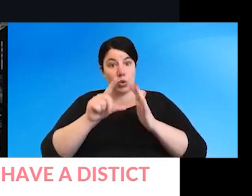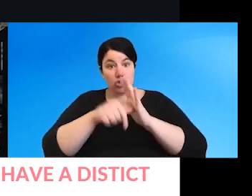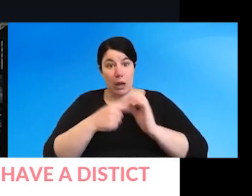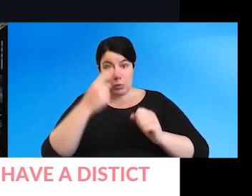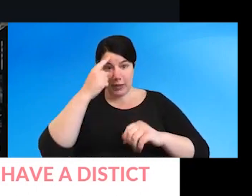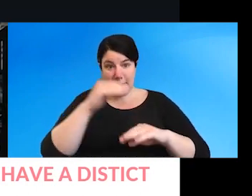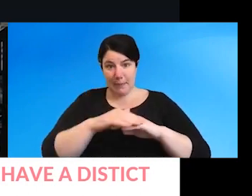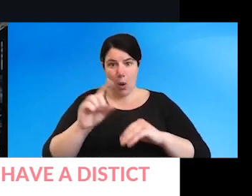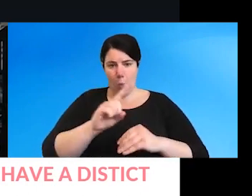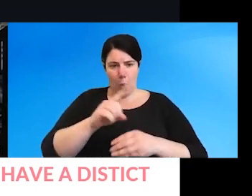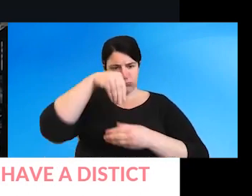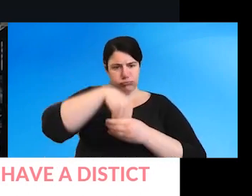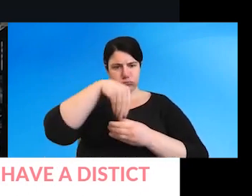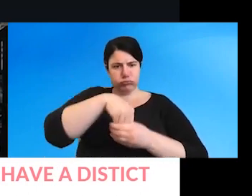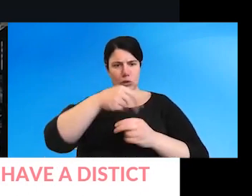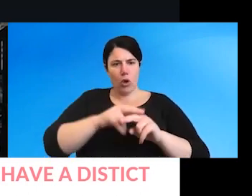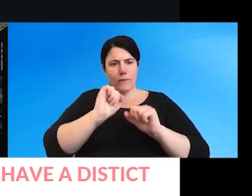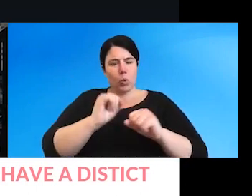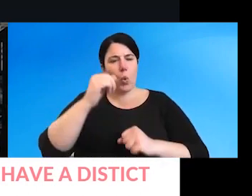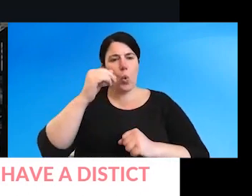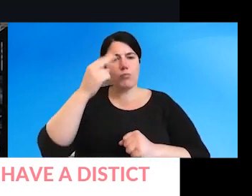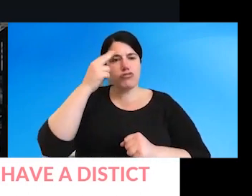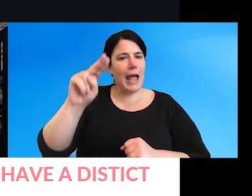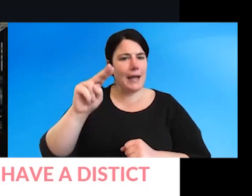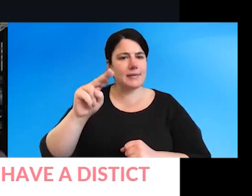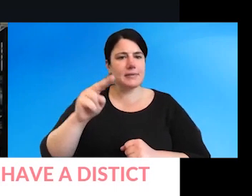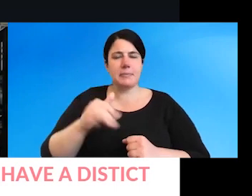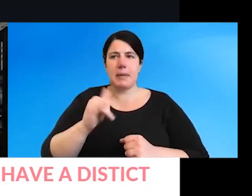the components of your brand and you may have a beautiful professionally